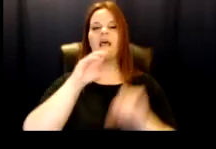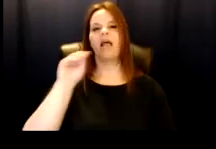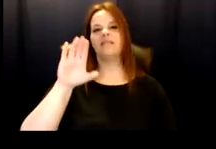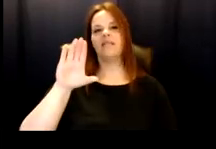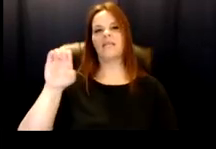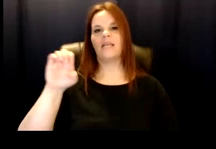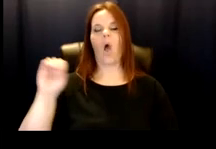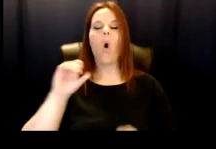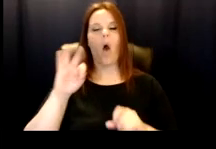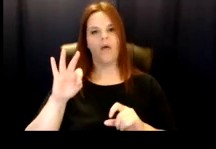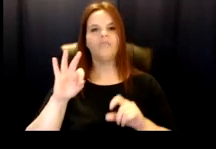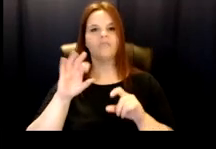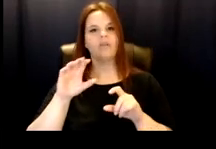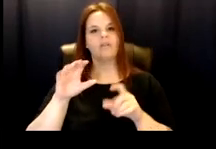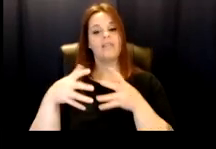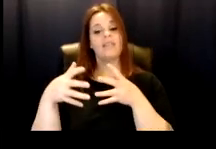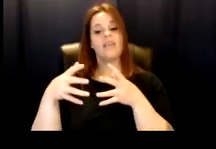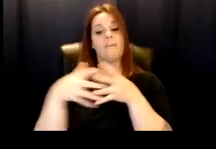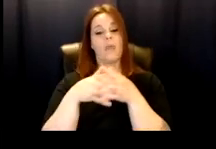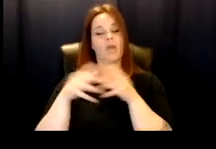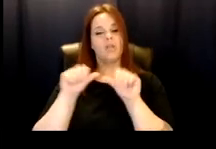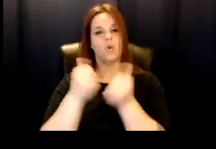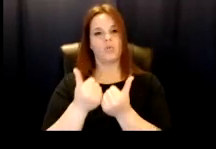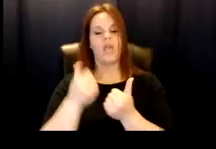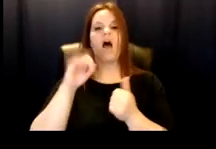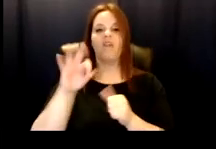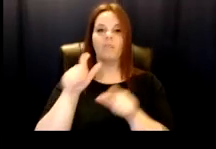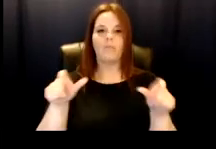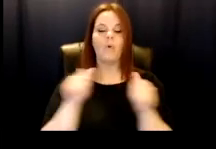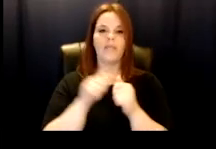of People with Disabilities. I am very grateful to be here with all of you today, including